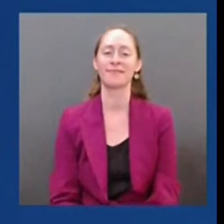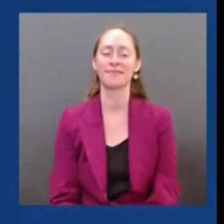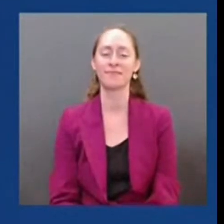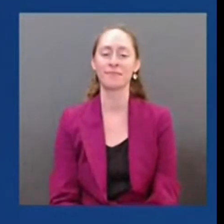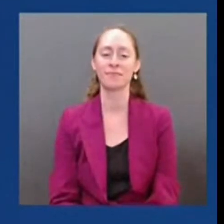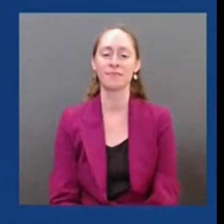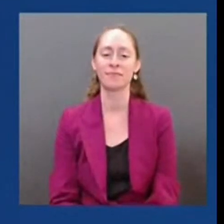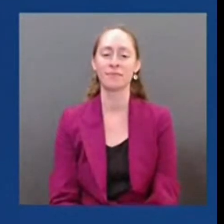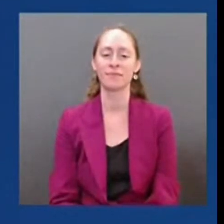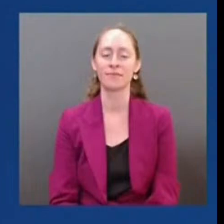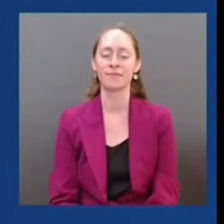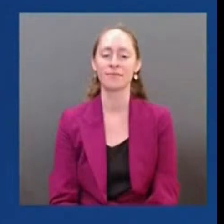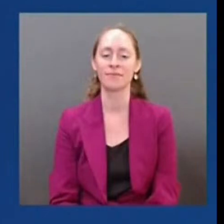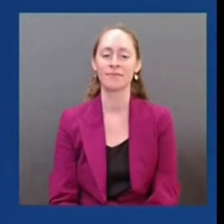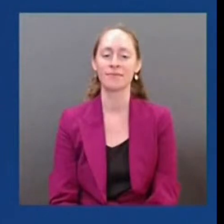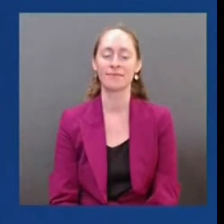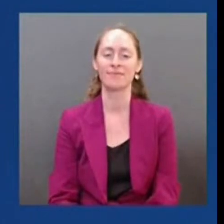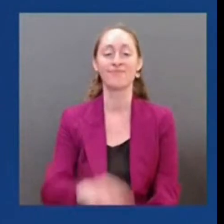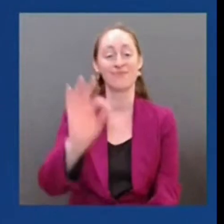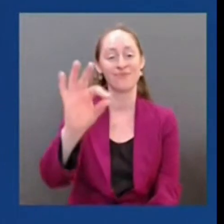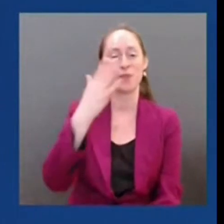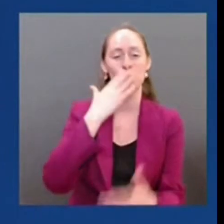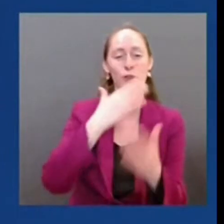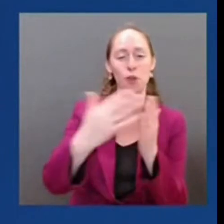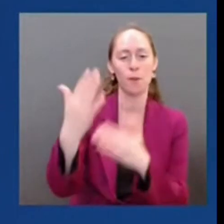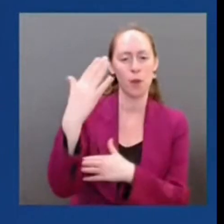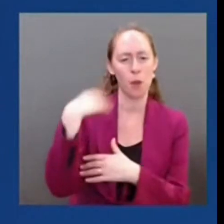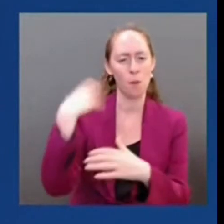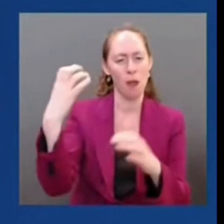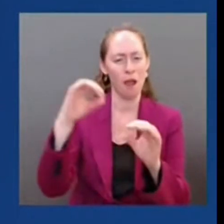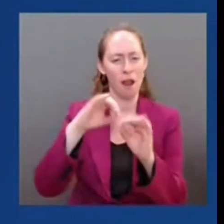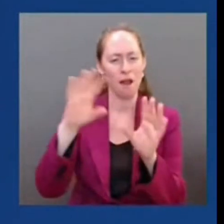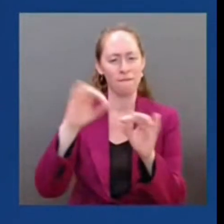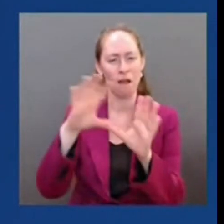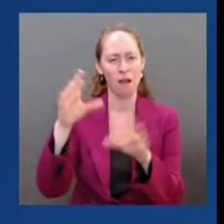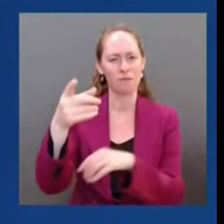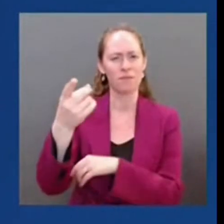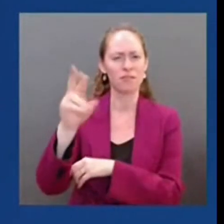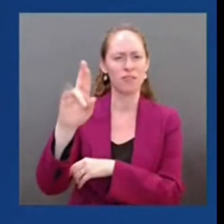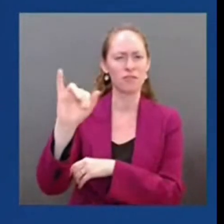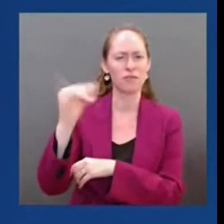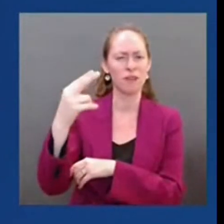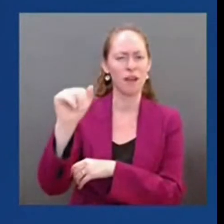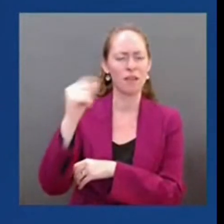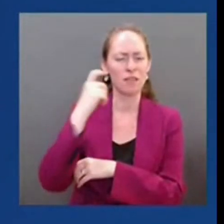BLOOMBERG. HI, GOOD MORNING AND THANK YOU FOR DOING THIS.